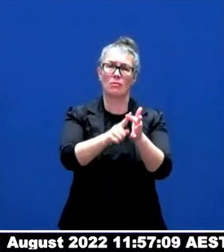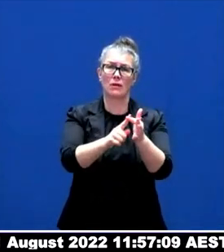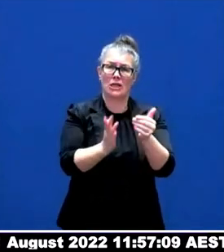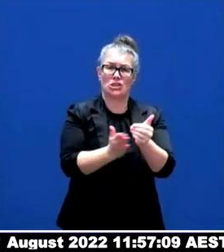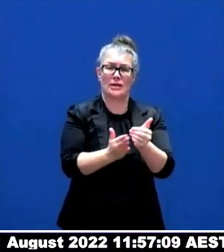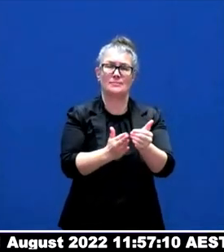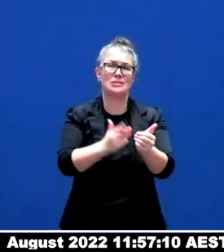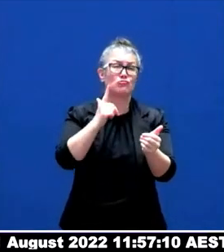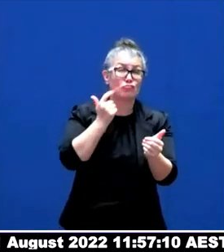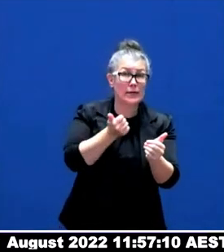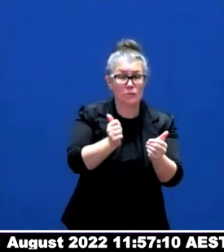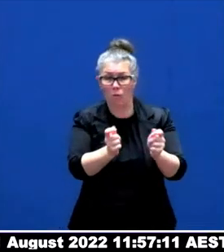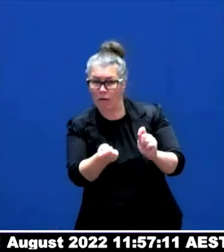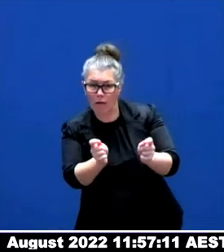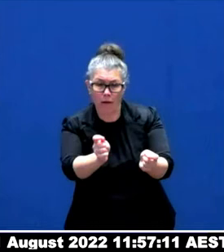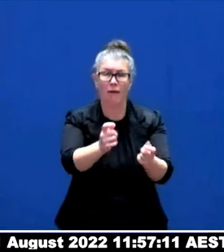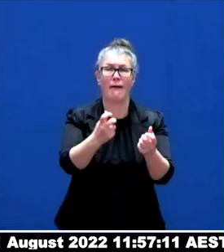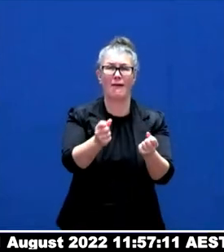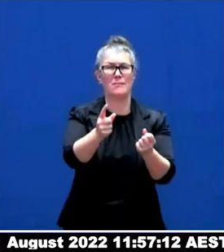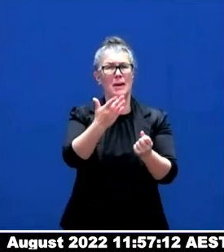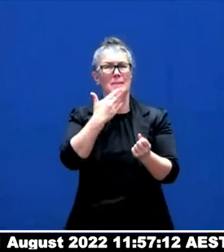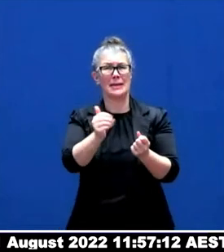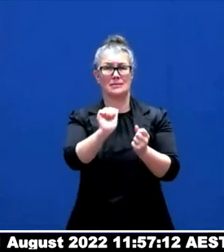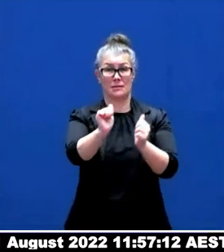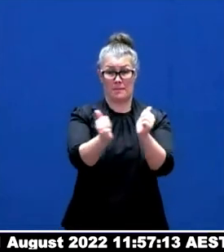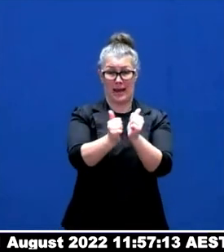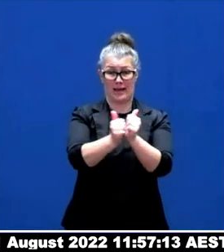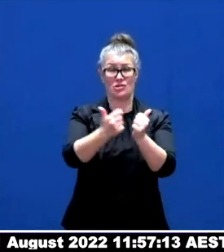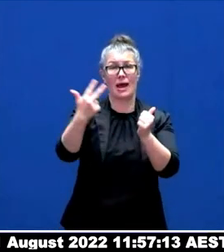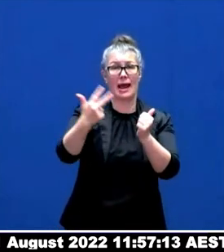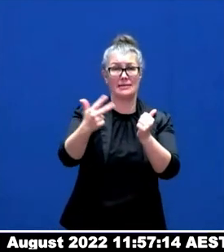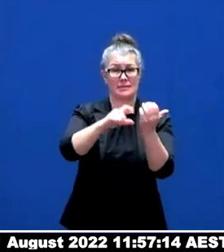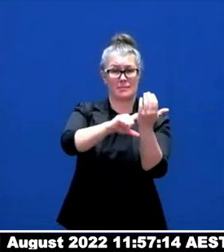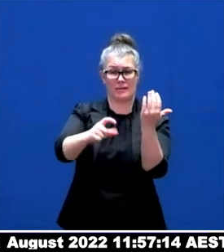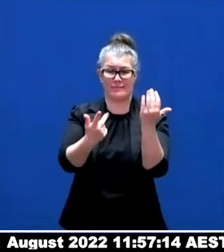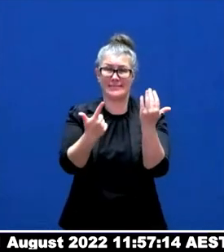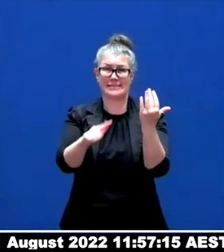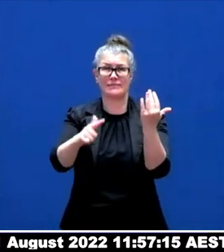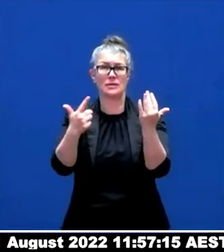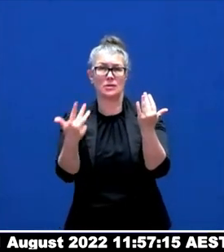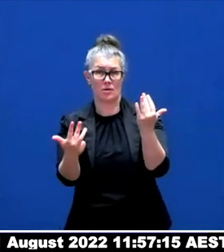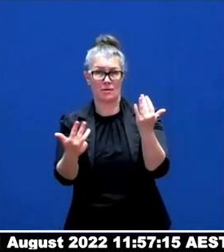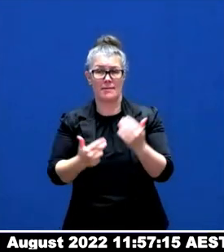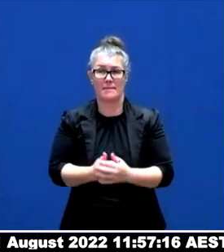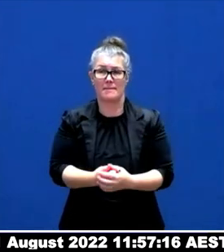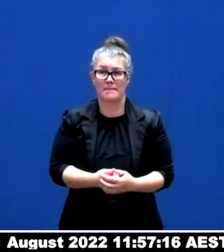But if you can turn to page one8, paragraph 79 you tell us: